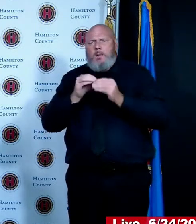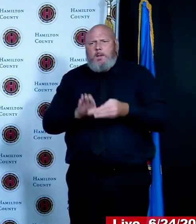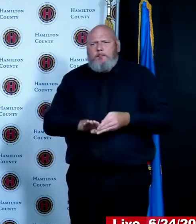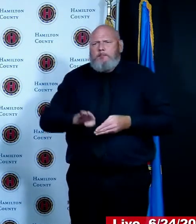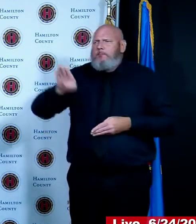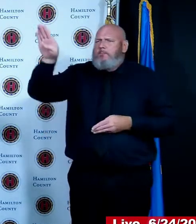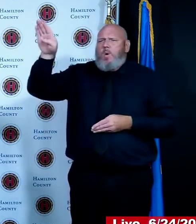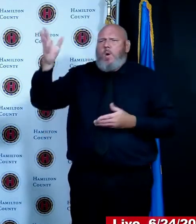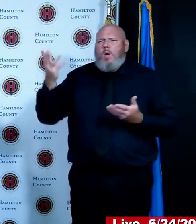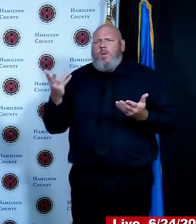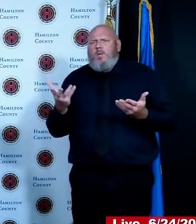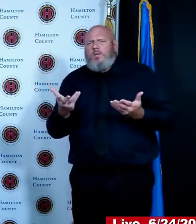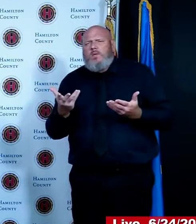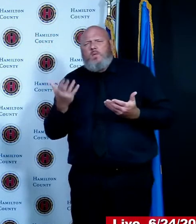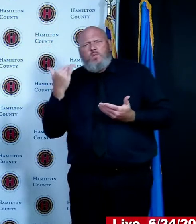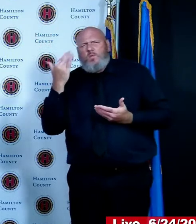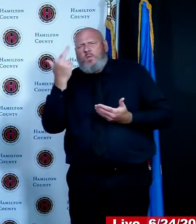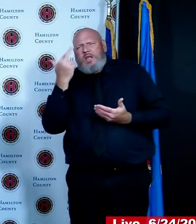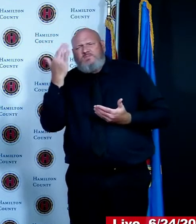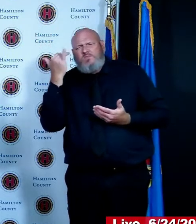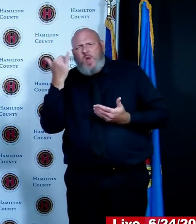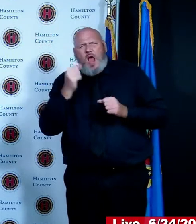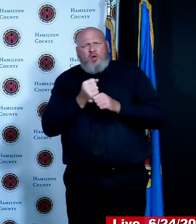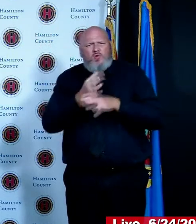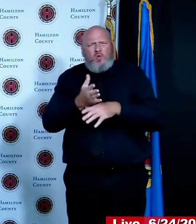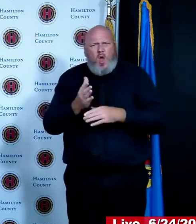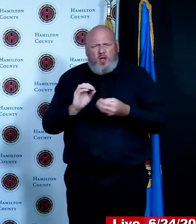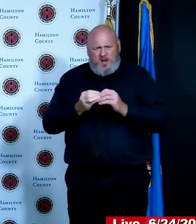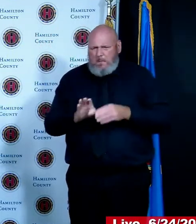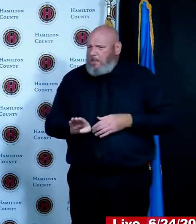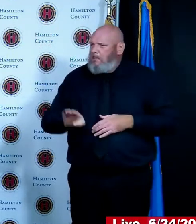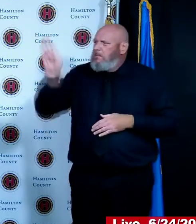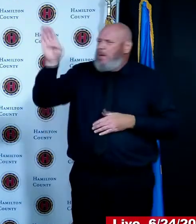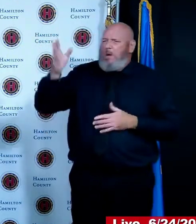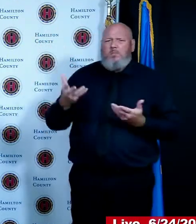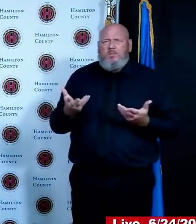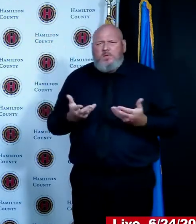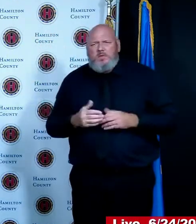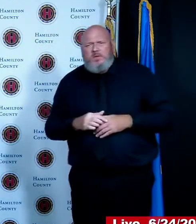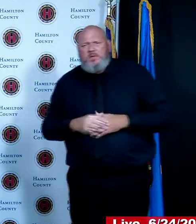specifically of all the figures you said is the highest since the highest is